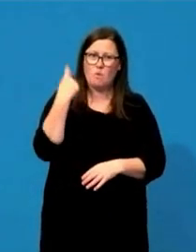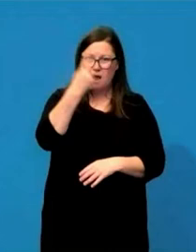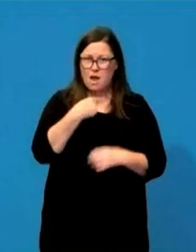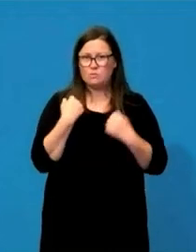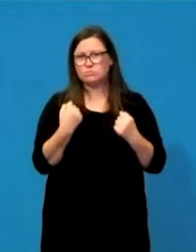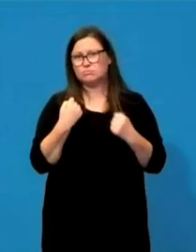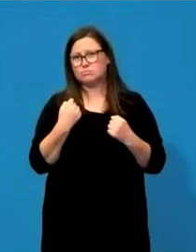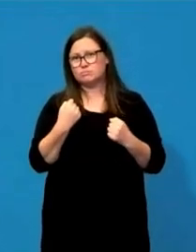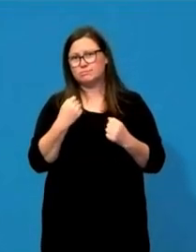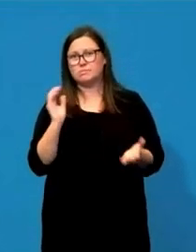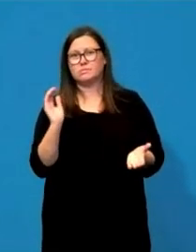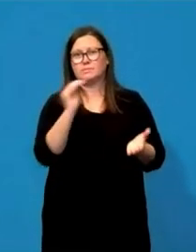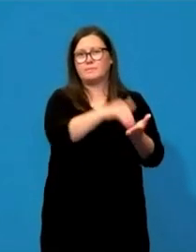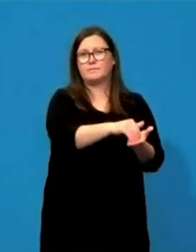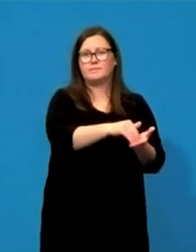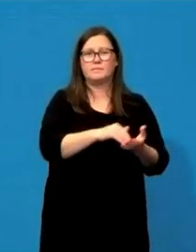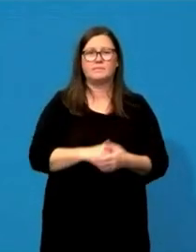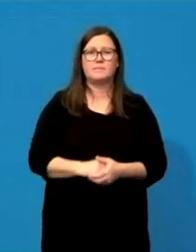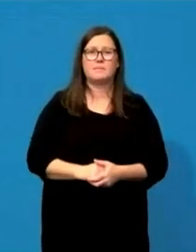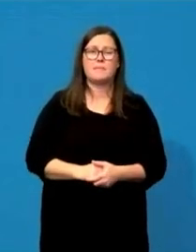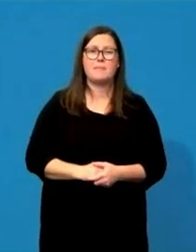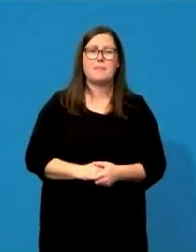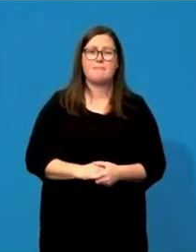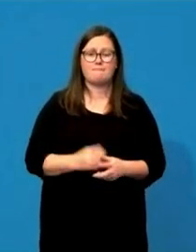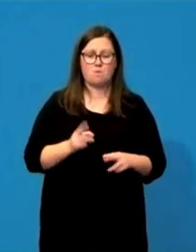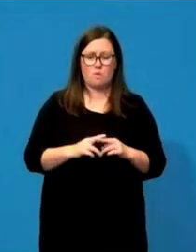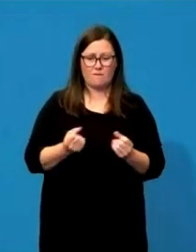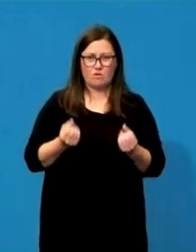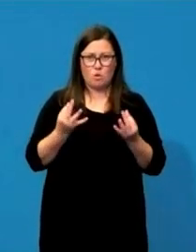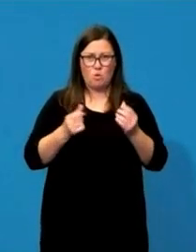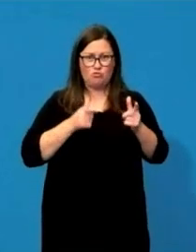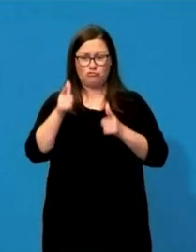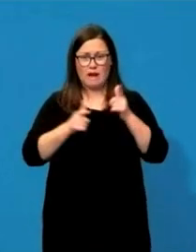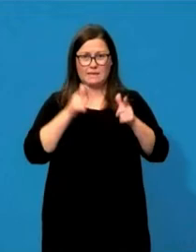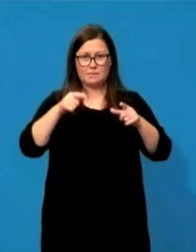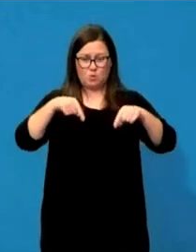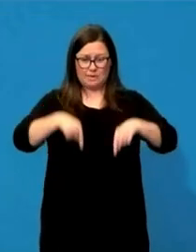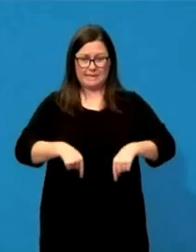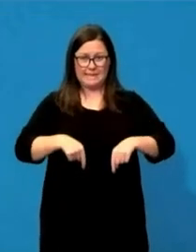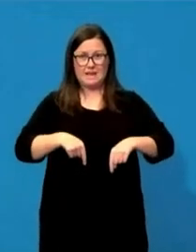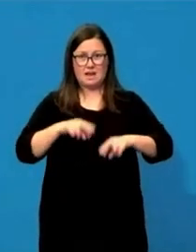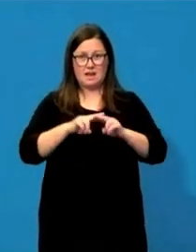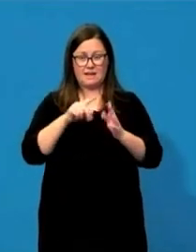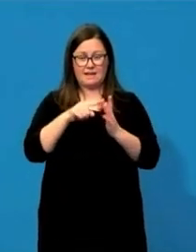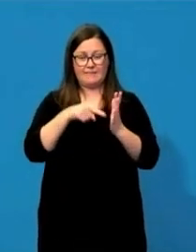So, if - if you've got no transport in Fitzroy Crossing, you have to wait for